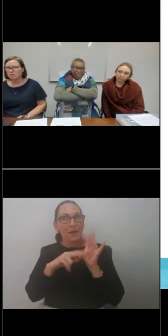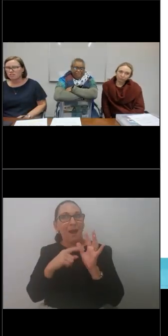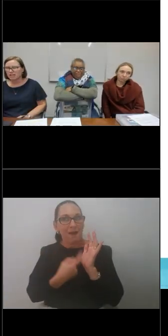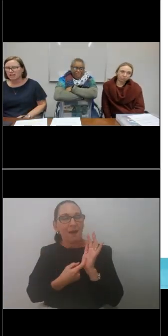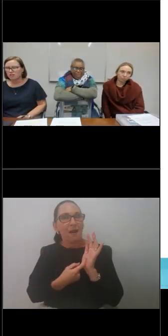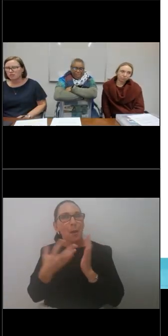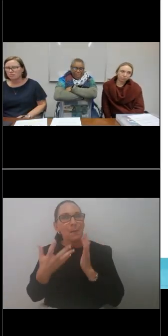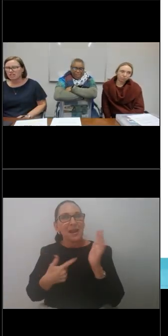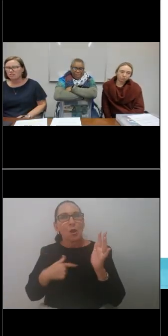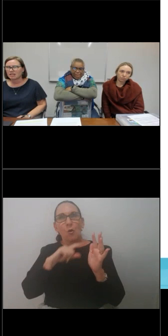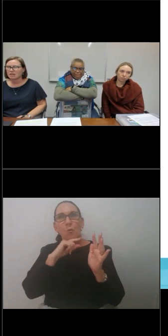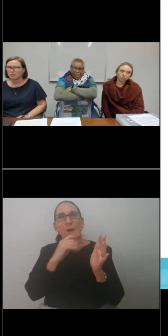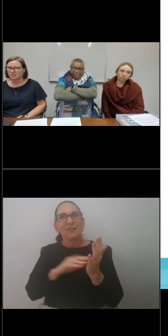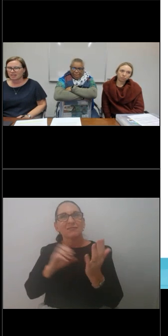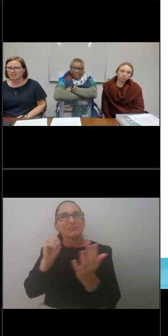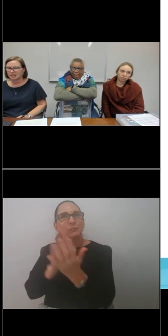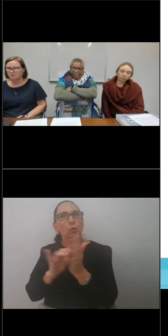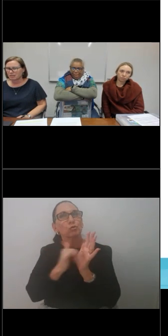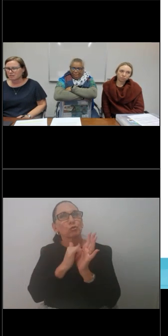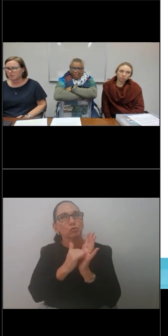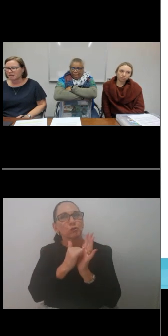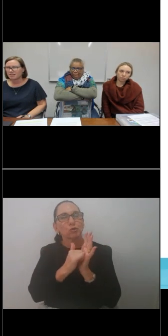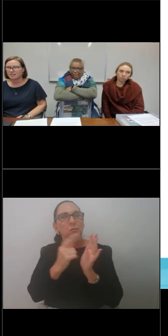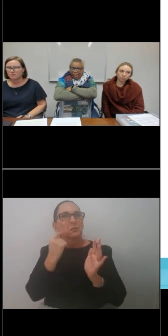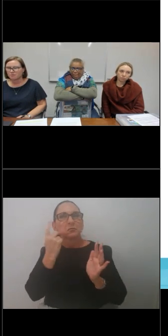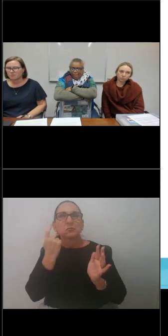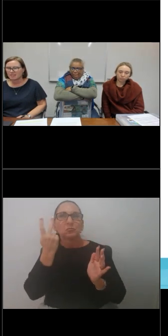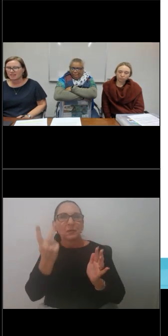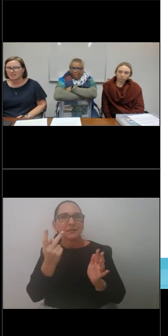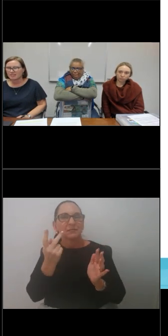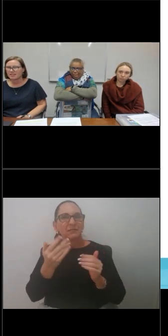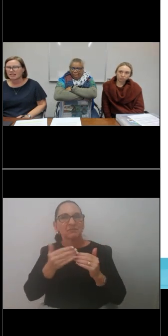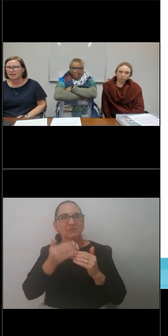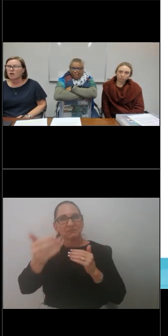on our YouTube channel a couple of days after this webinar so feel free to access it there